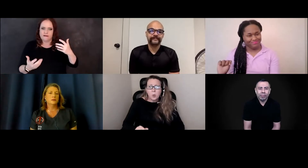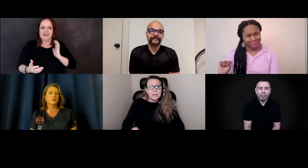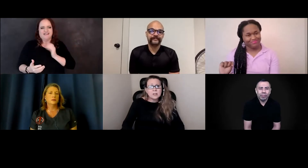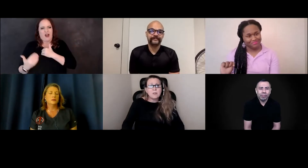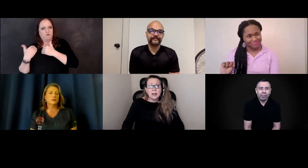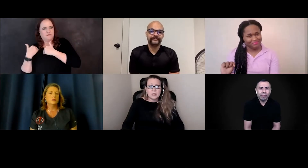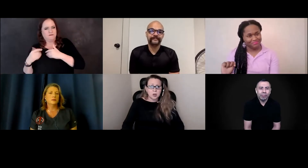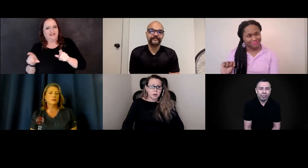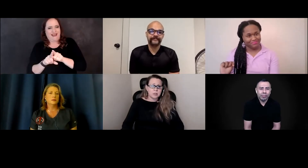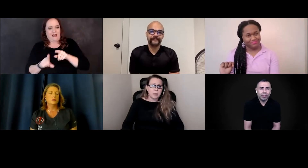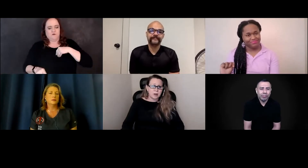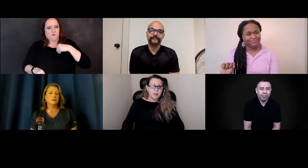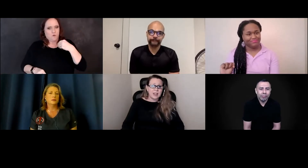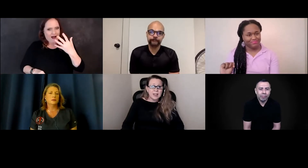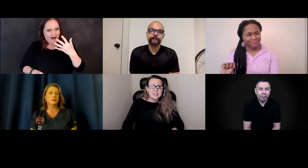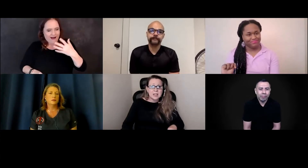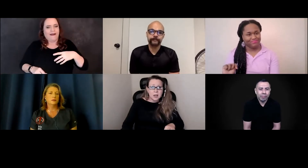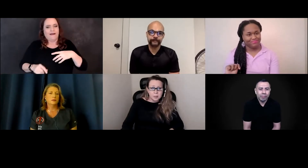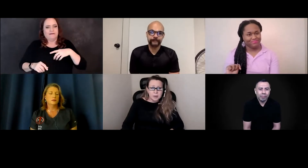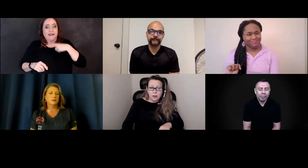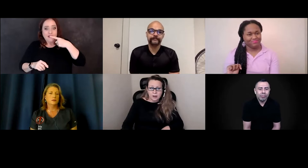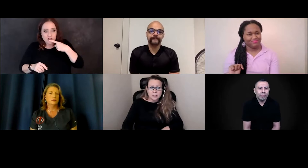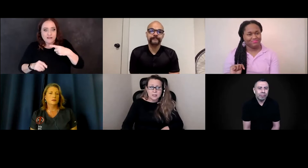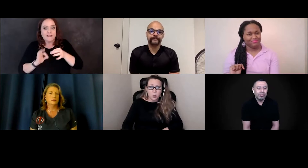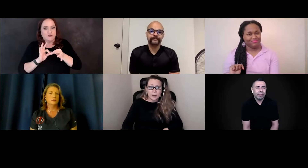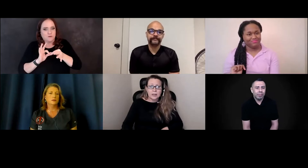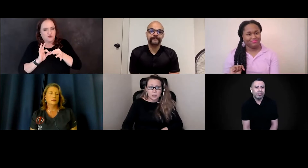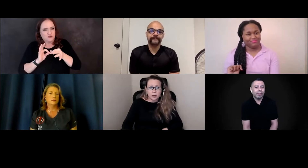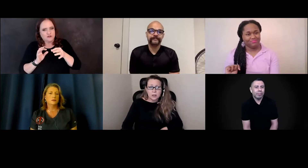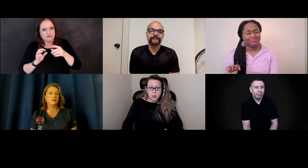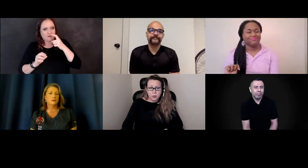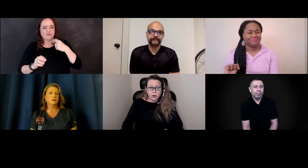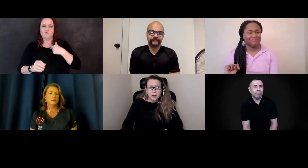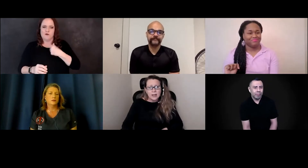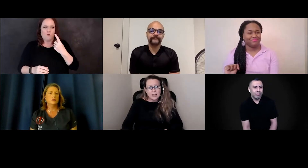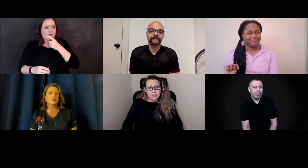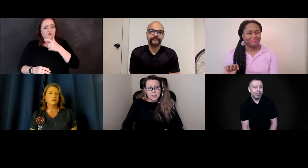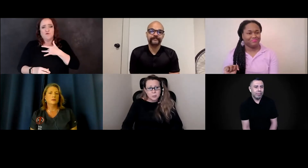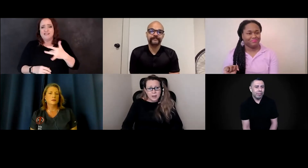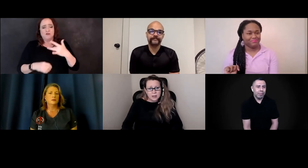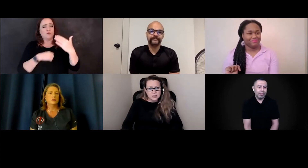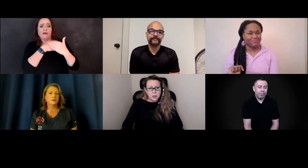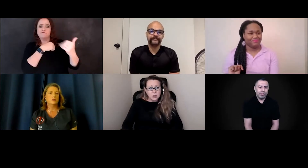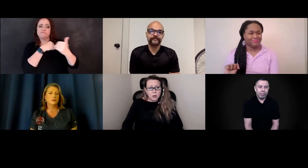who is a better fit that's incumbent upon us as the white interpreter in that space